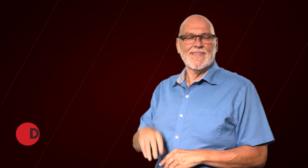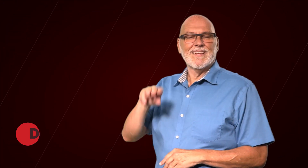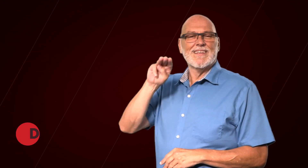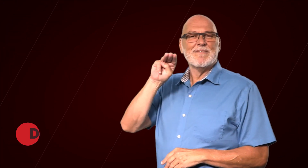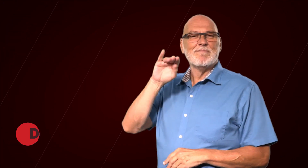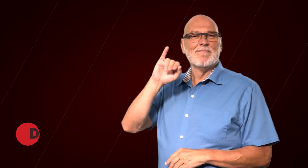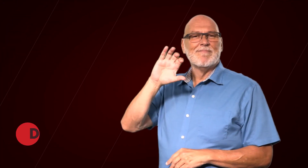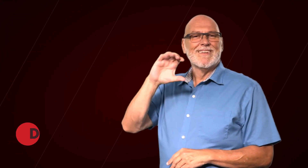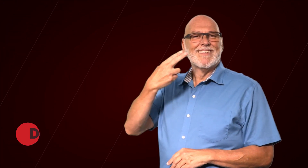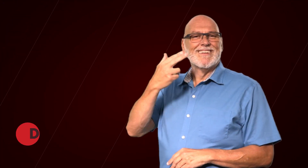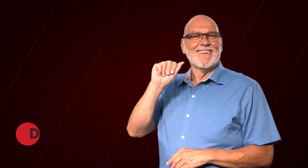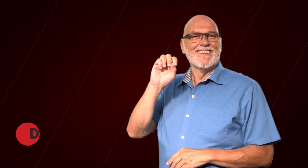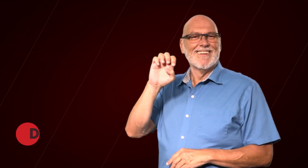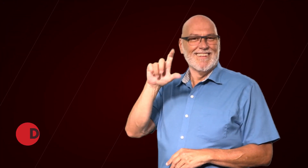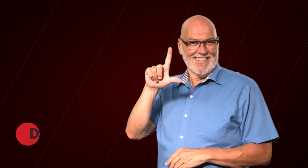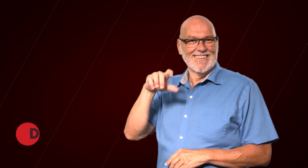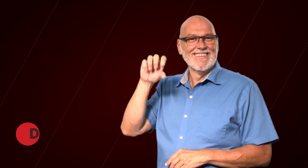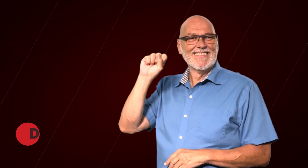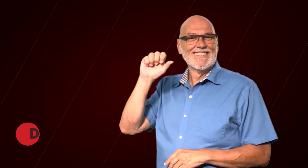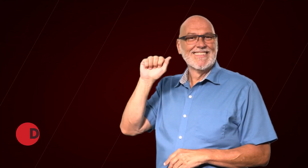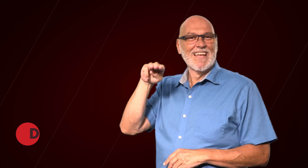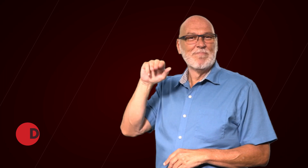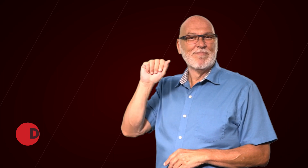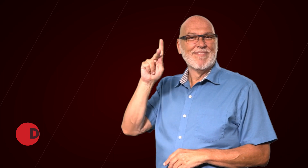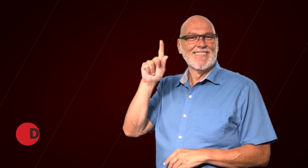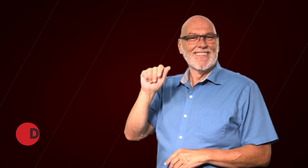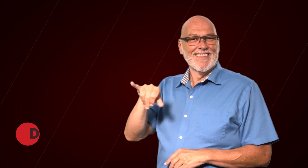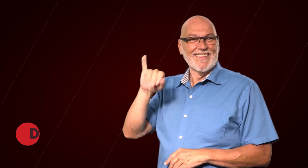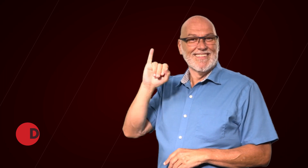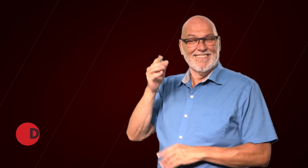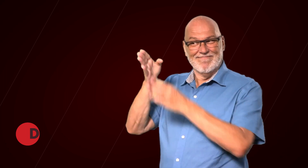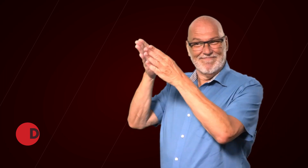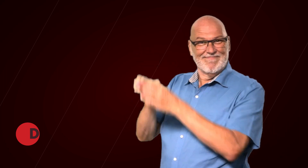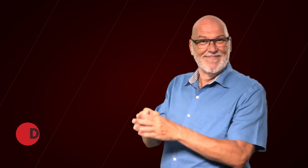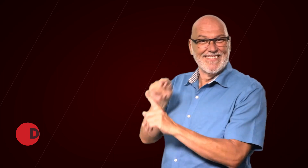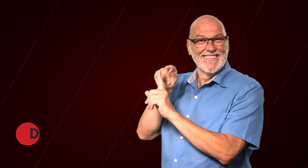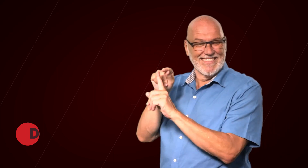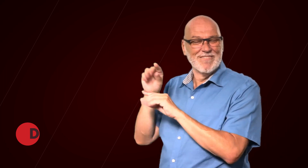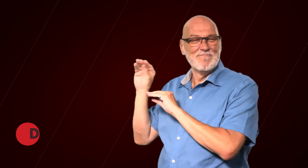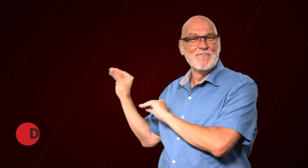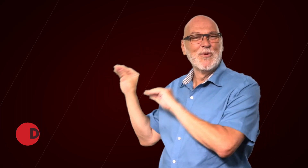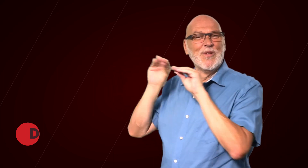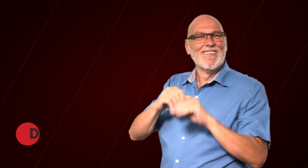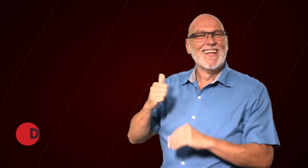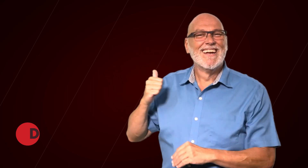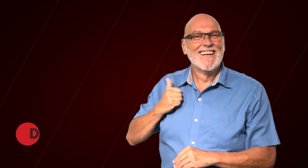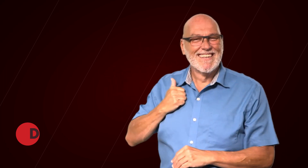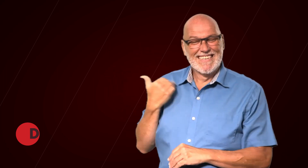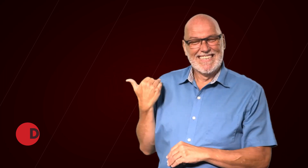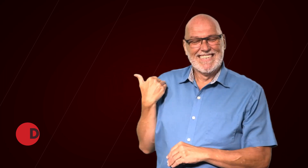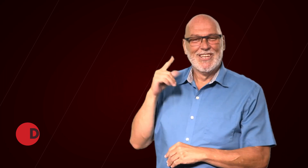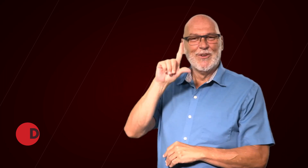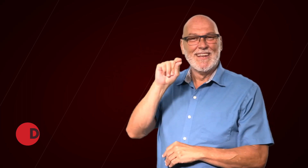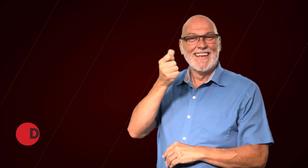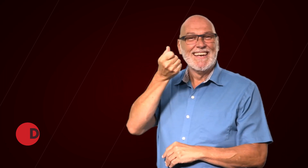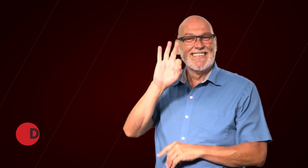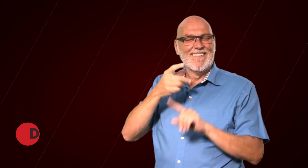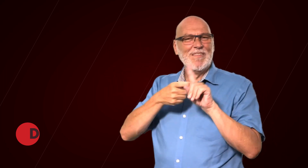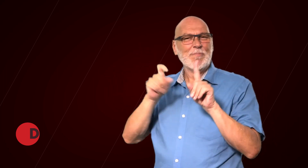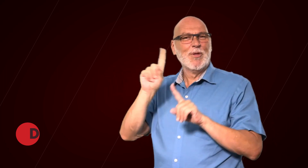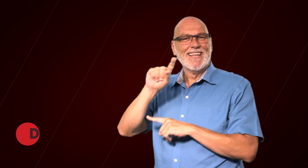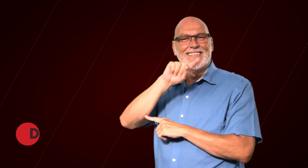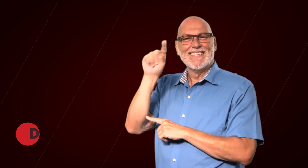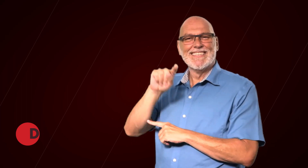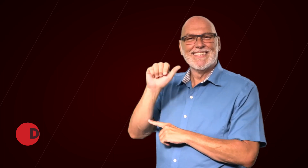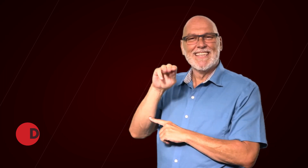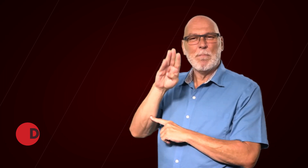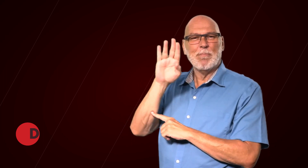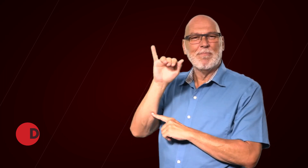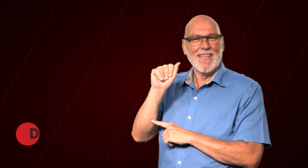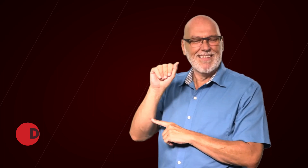[Anselmo]: Michael Samakayi who came to Canada in 2019 from Zambia,